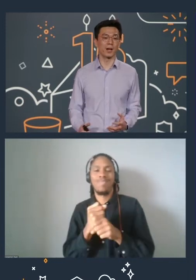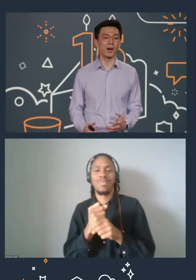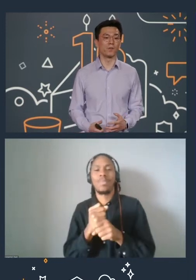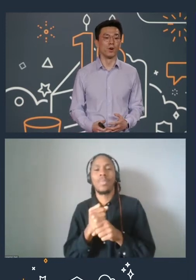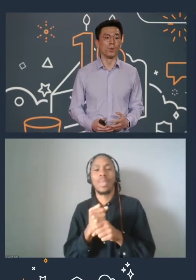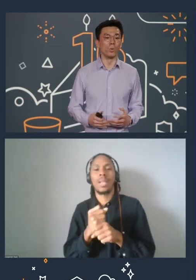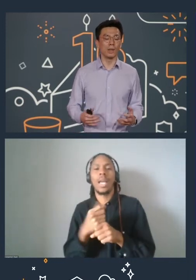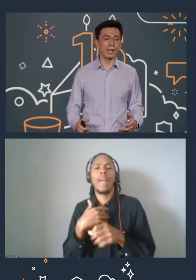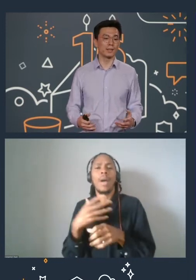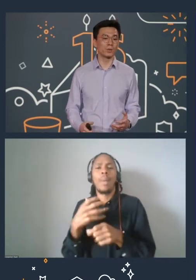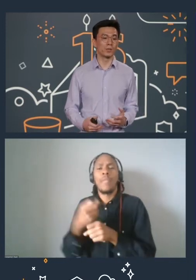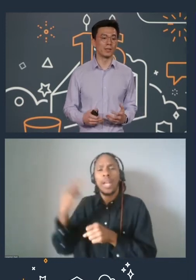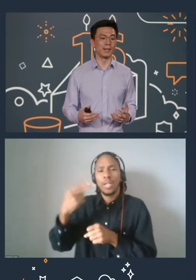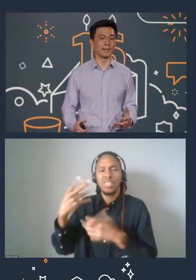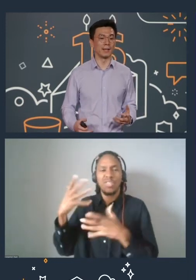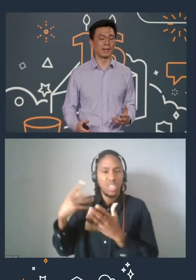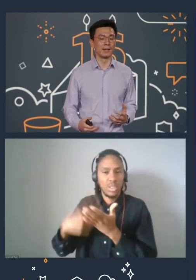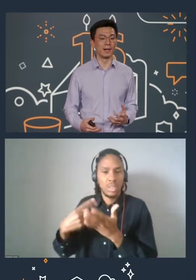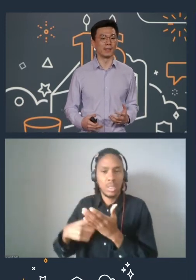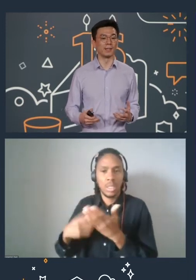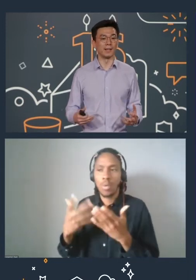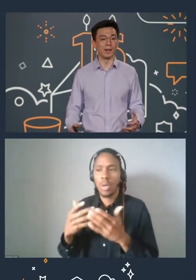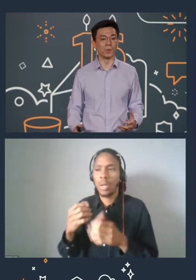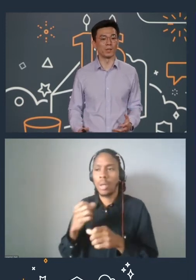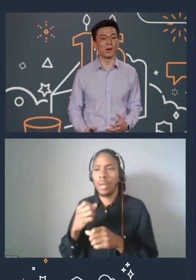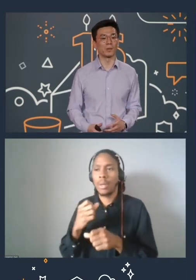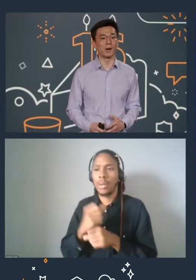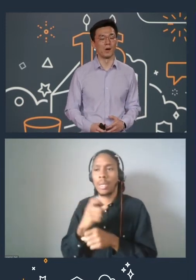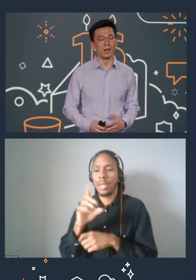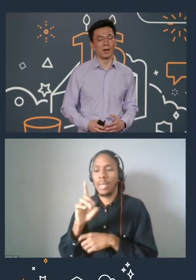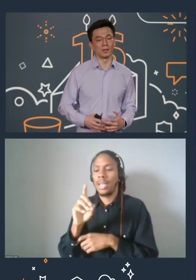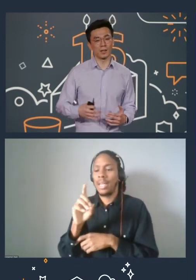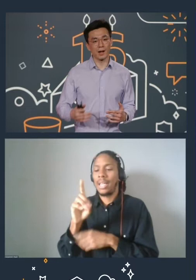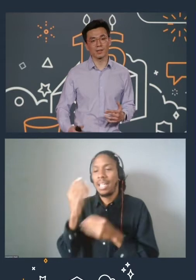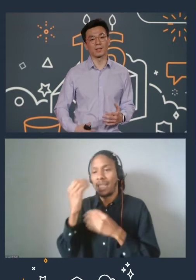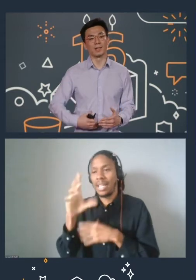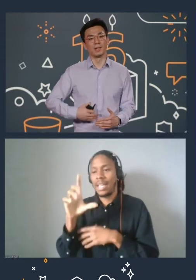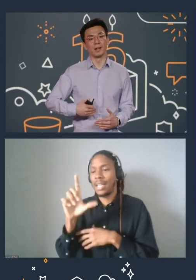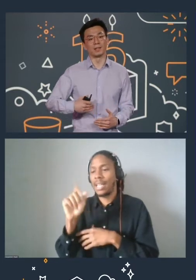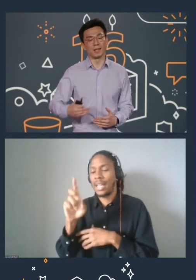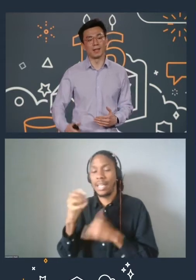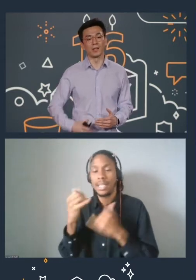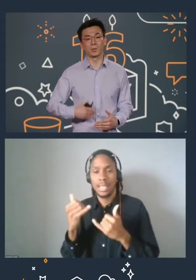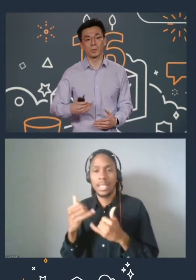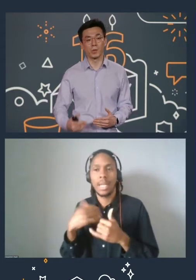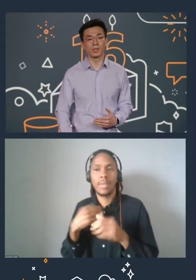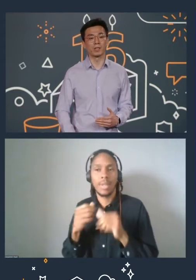of what led to the data lake today. We talked about the constant data explosion